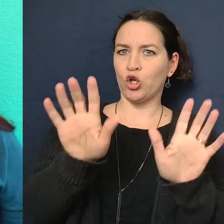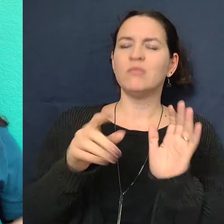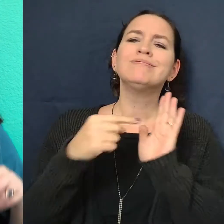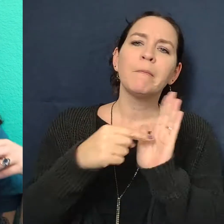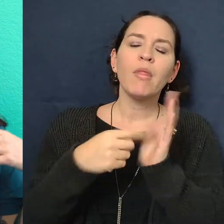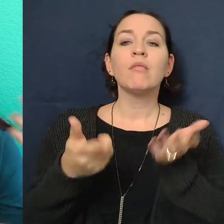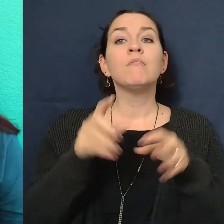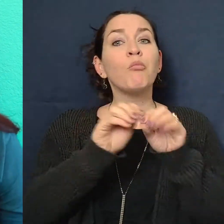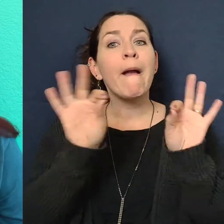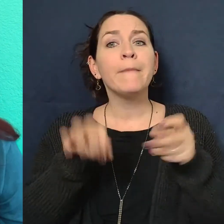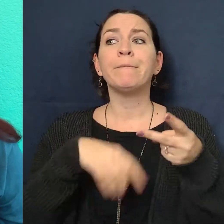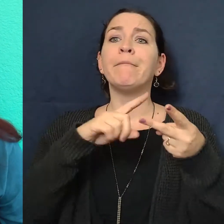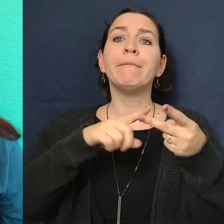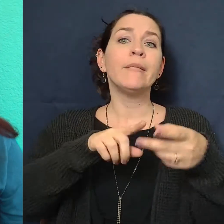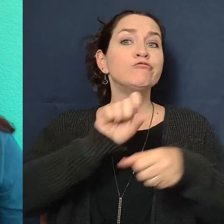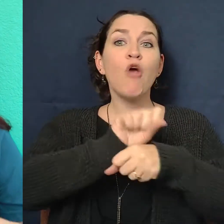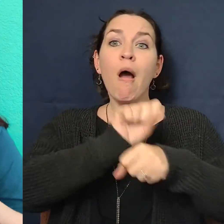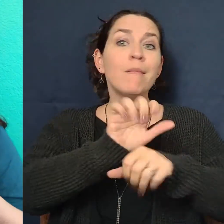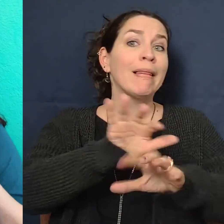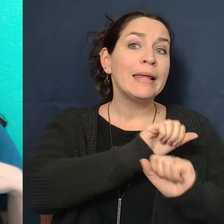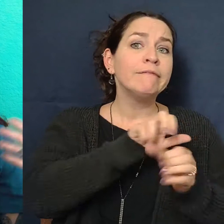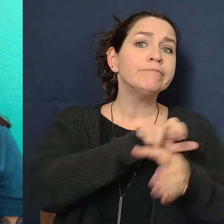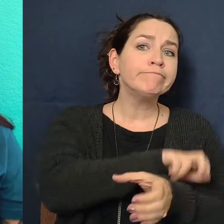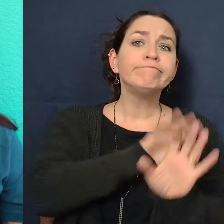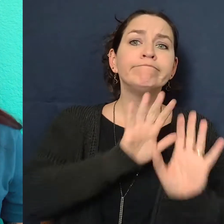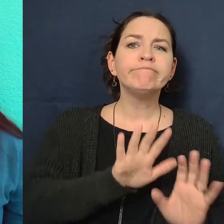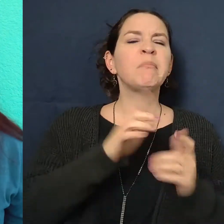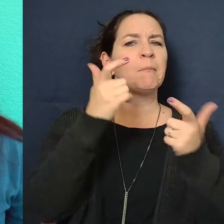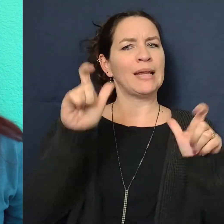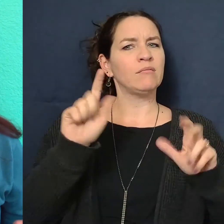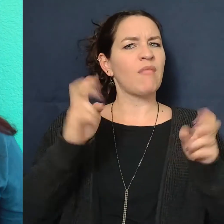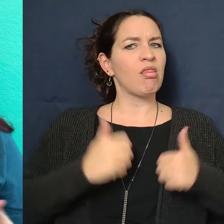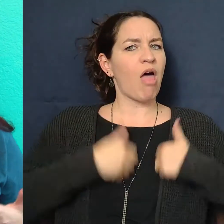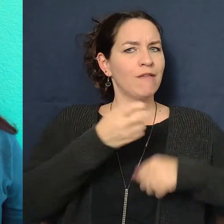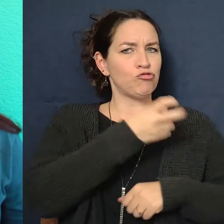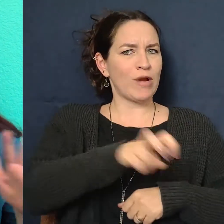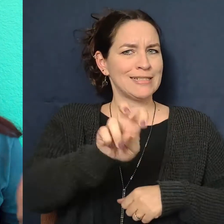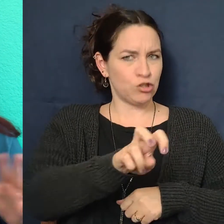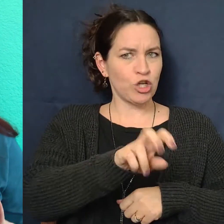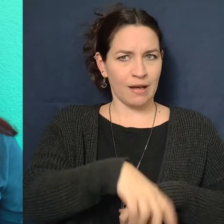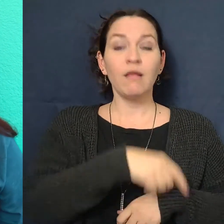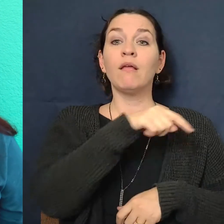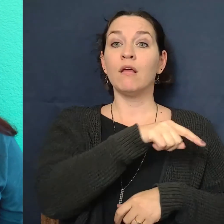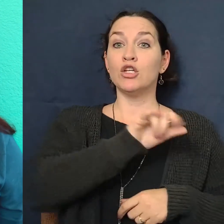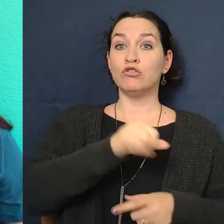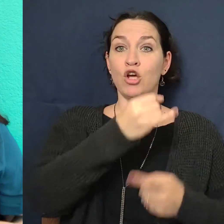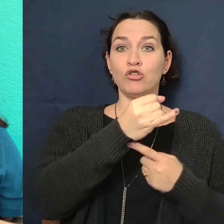So if there is a relationship that's coming to an end, or there's a maybe leaving a job, or there's something of some kind of transition happening, Judgers